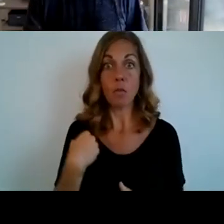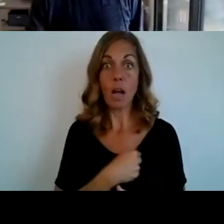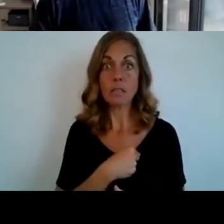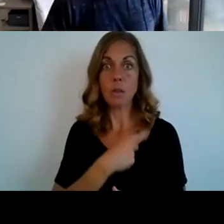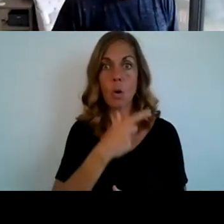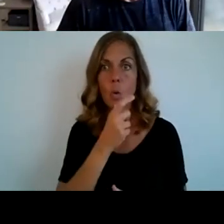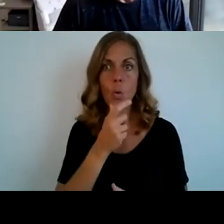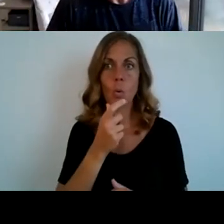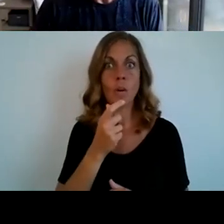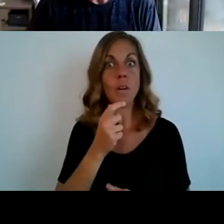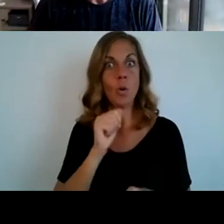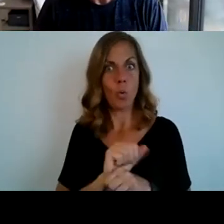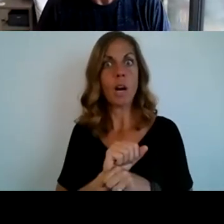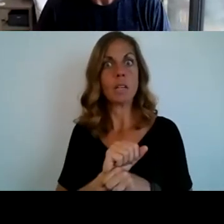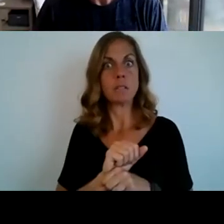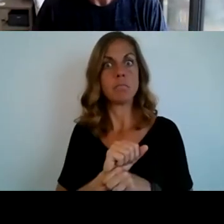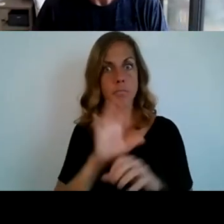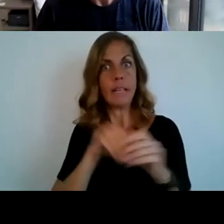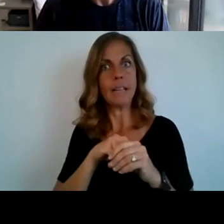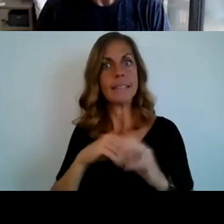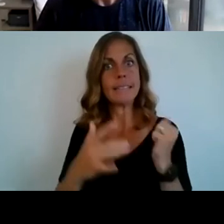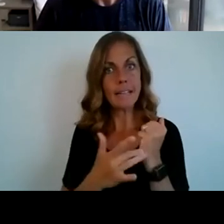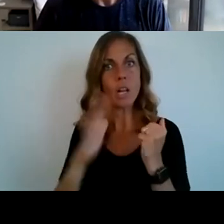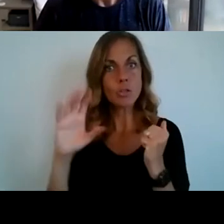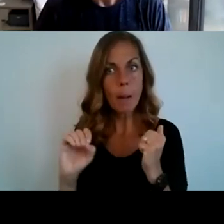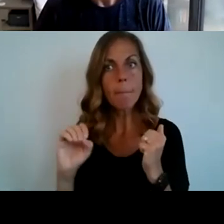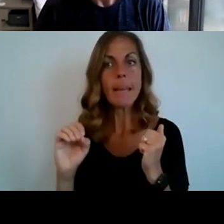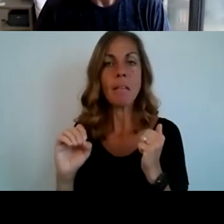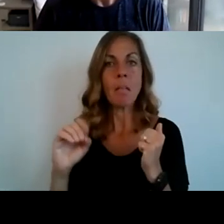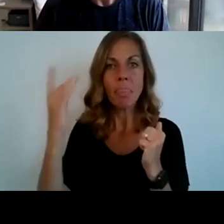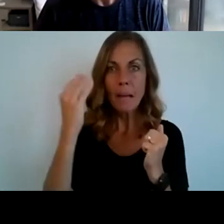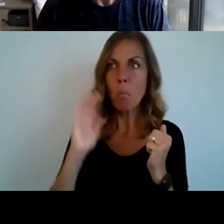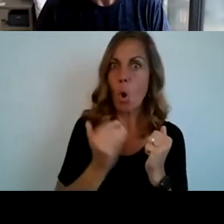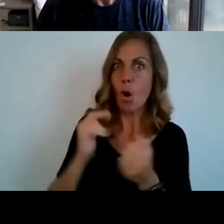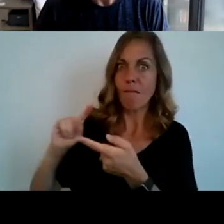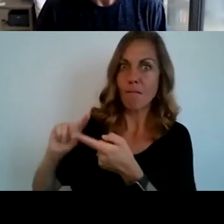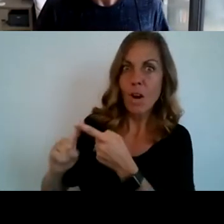and are thinking about friends and family, neighbors who, you know, don't have the option